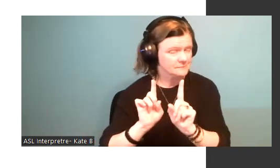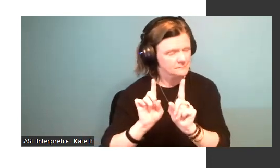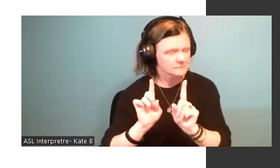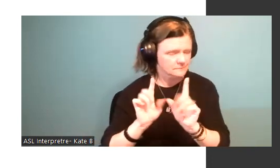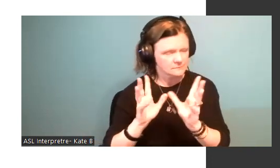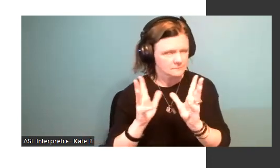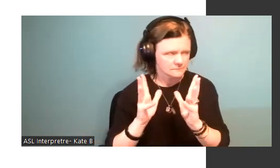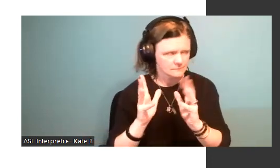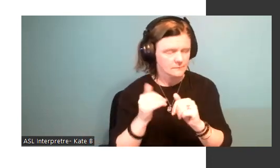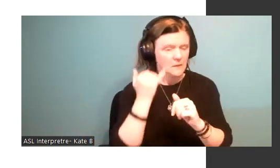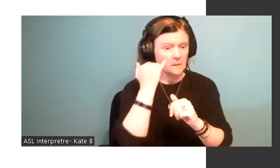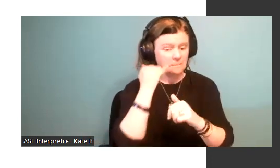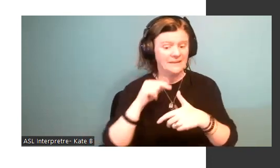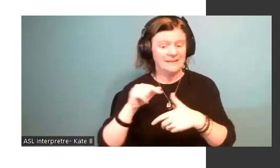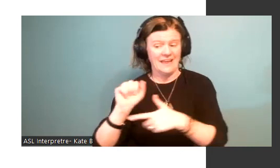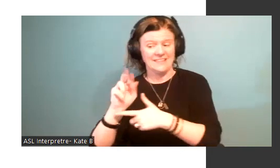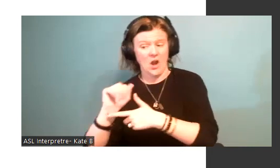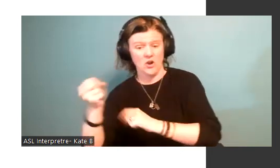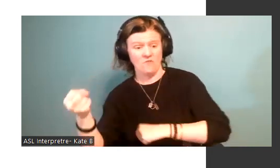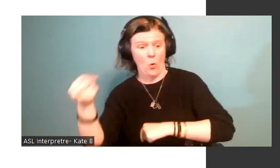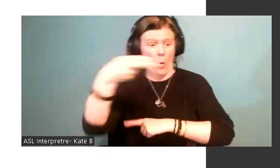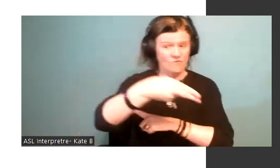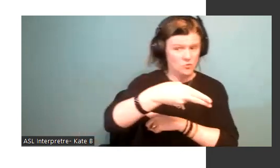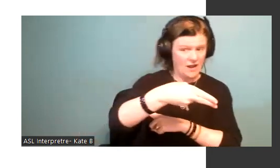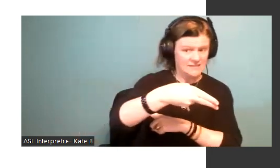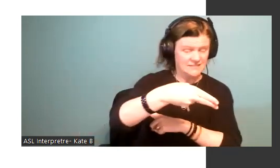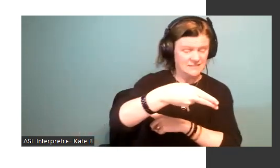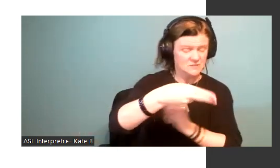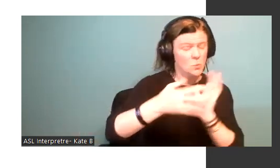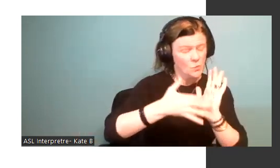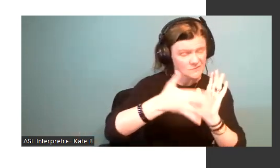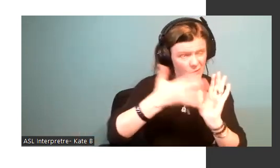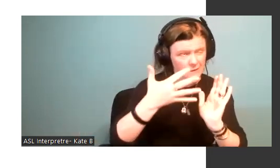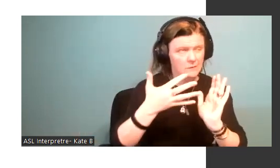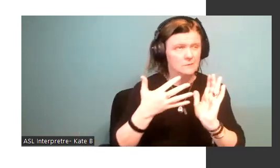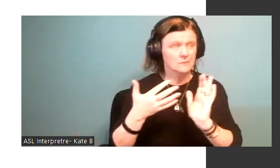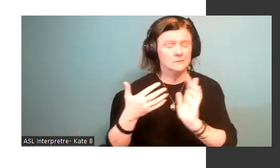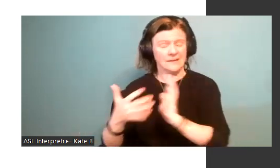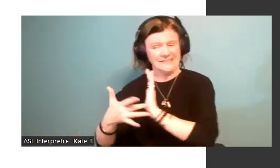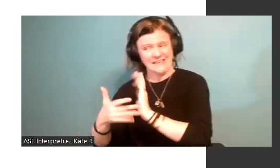disappears. ARIA described by usually reads in addition to other labels. There is a caveat there,